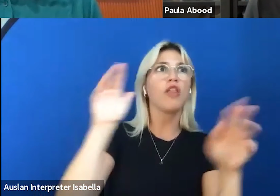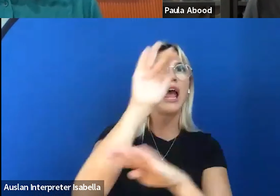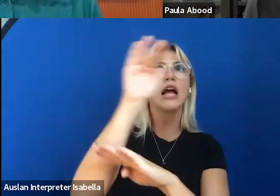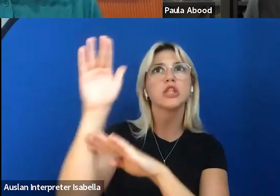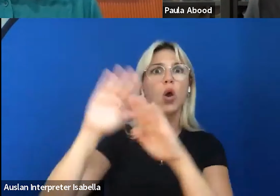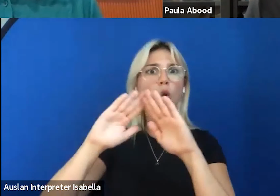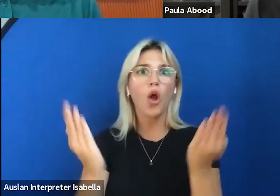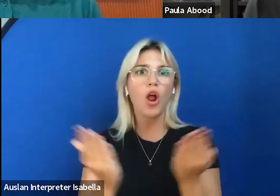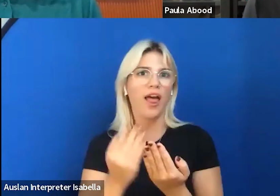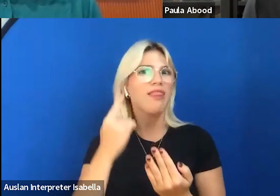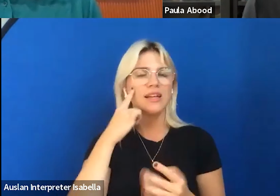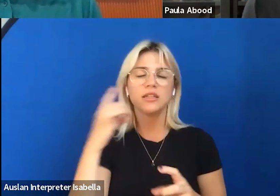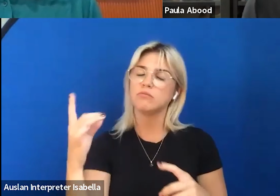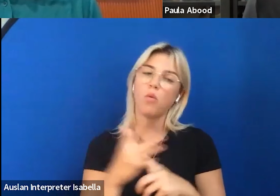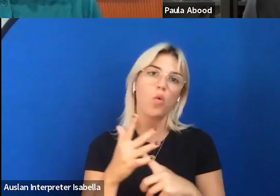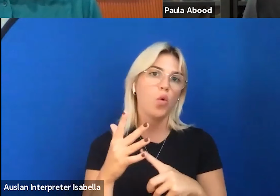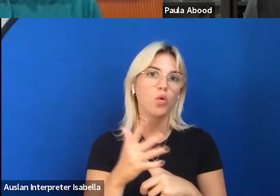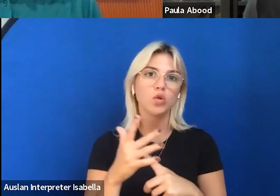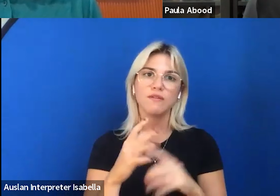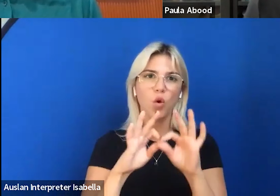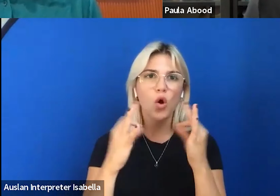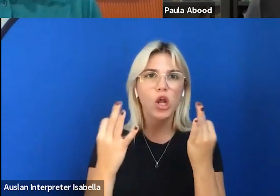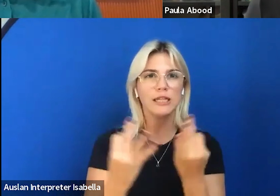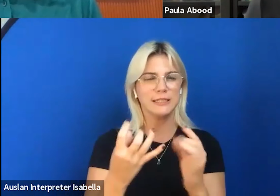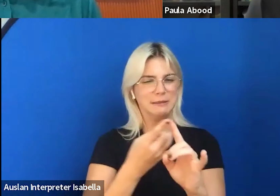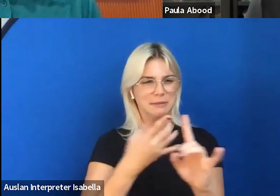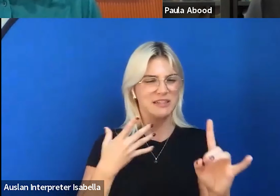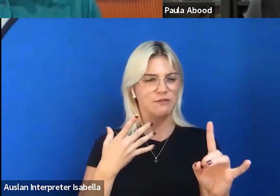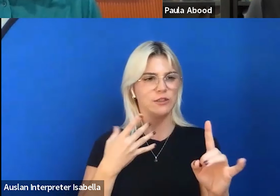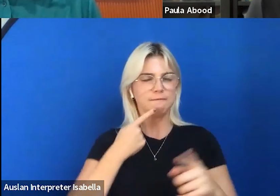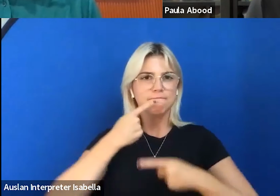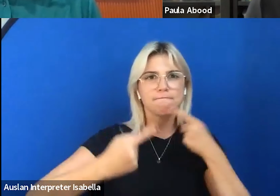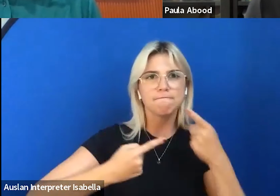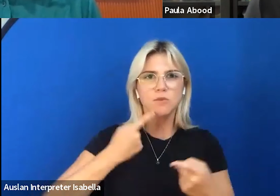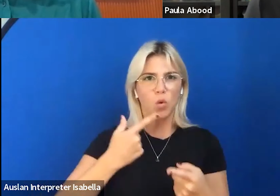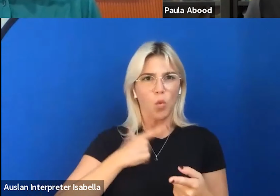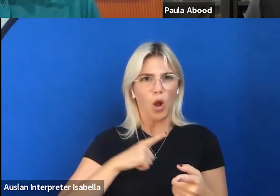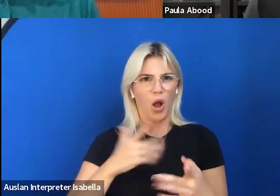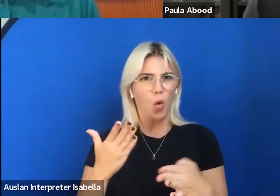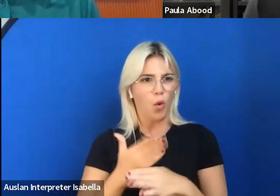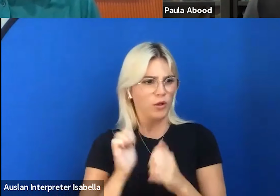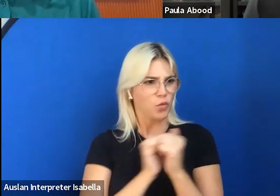to especially articulate why they're working with First Nations communities and the nature